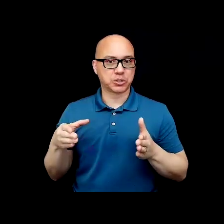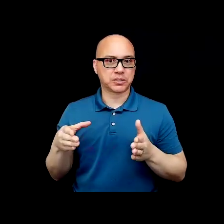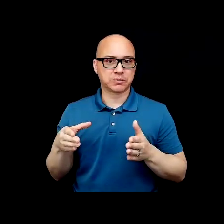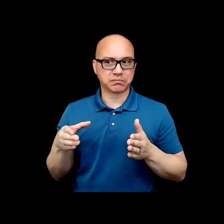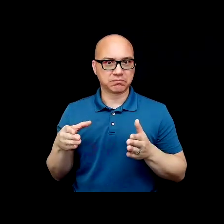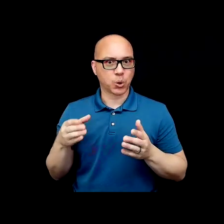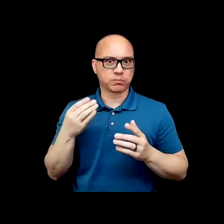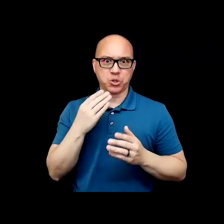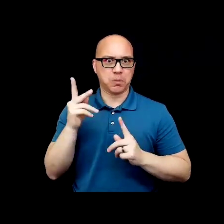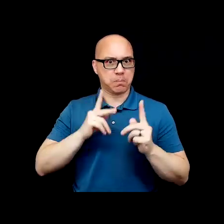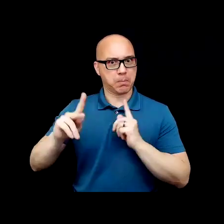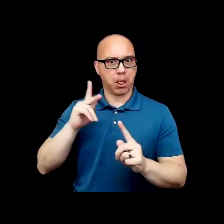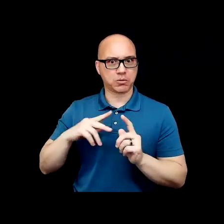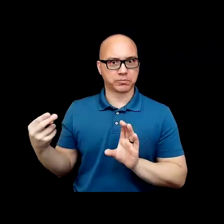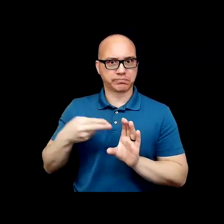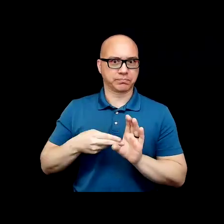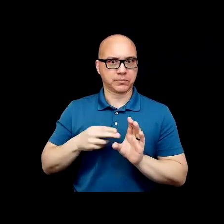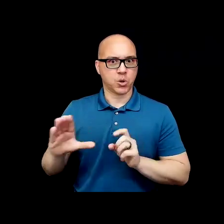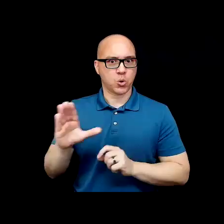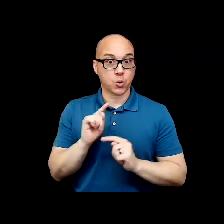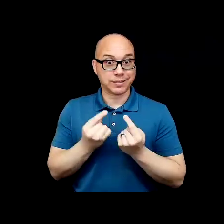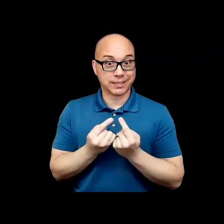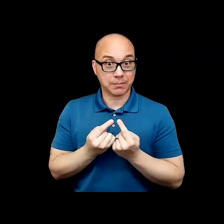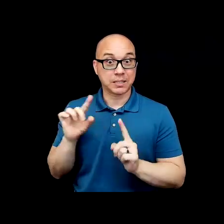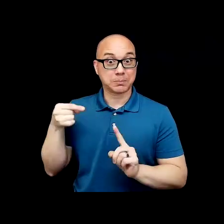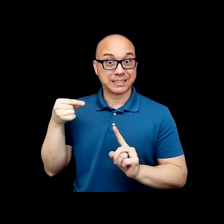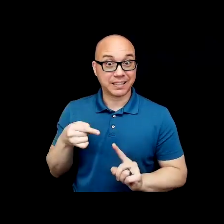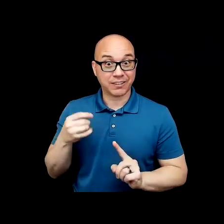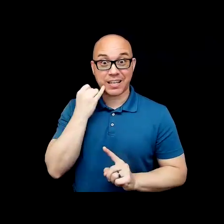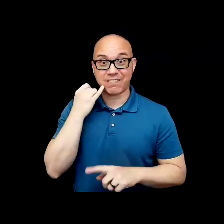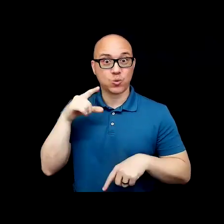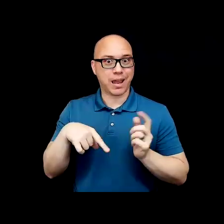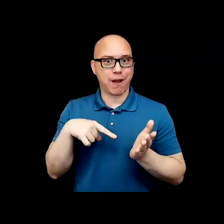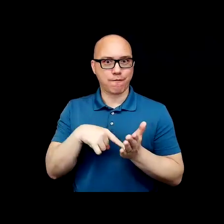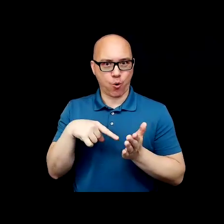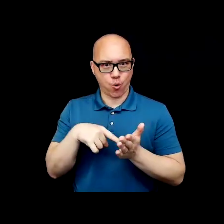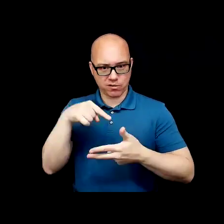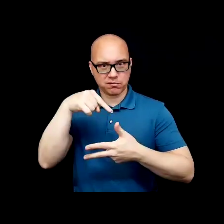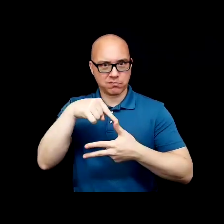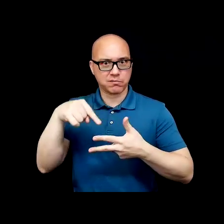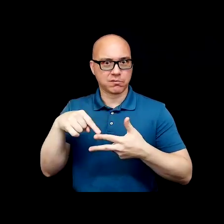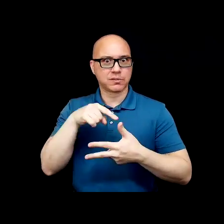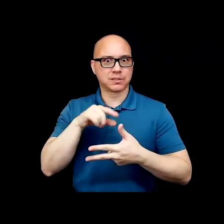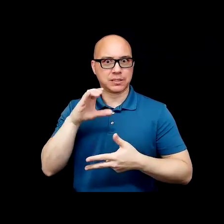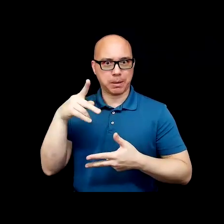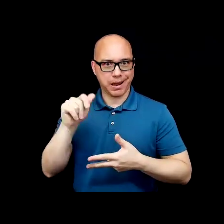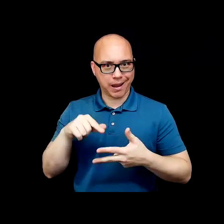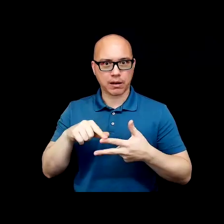to have on your team, especially if you cannot afford the services of a CPA, or an accountant.